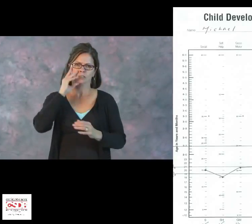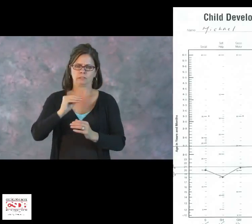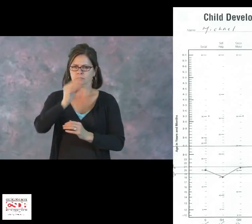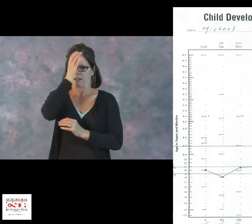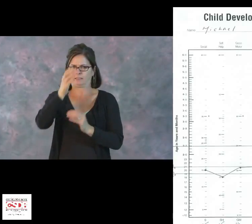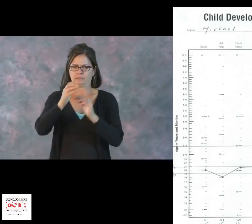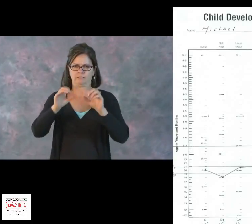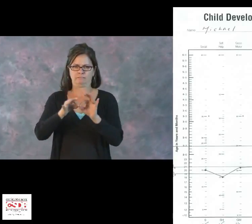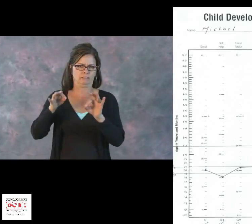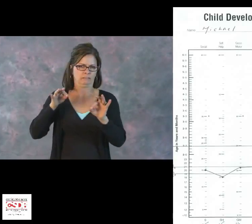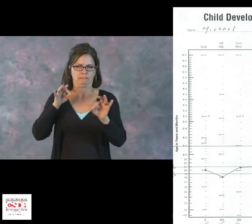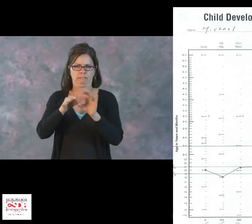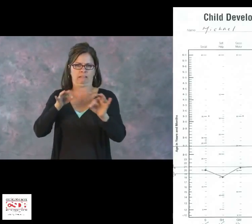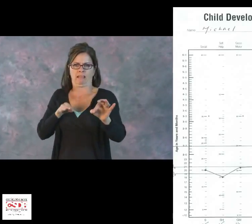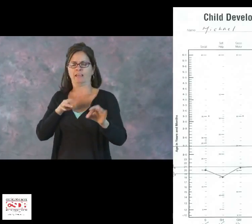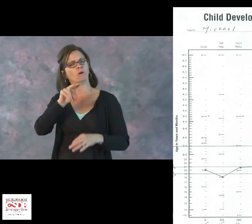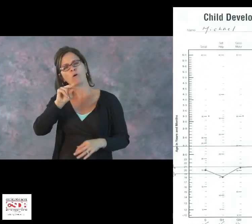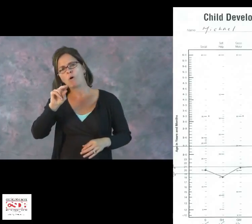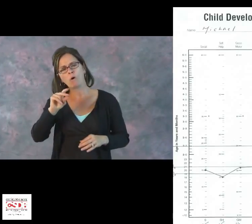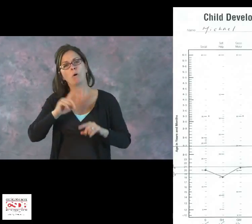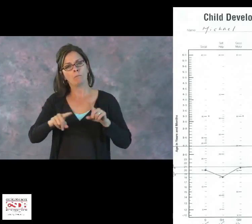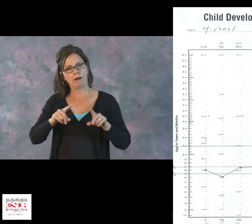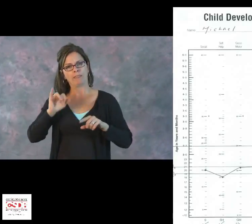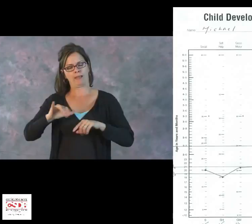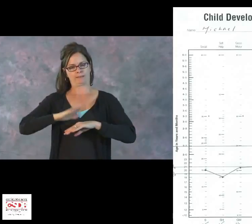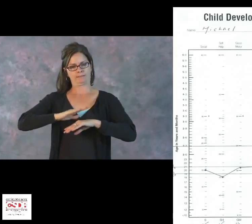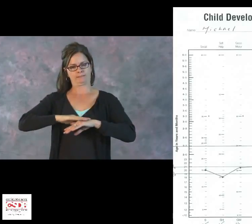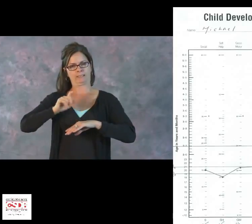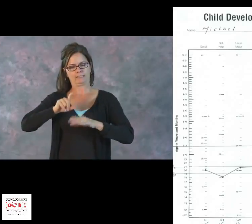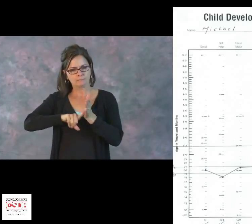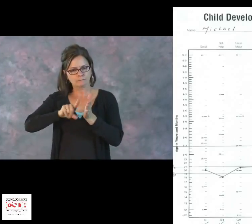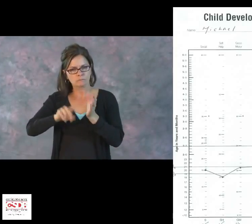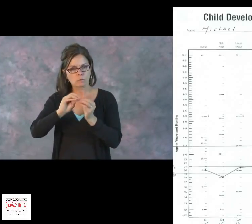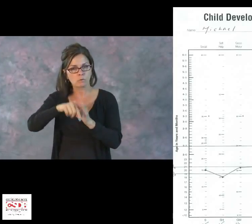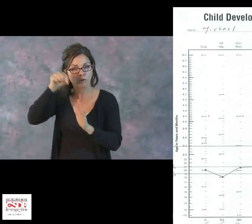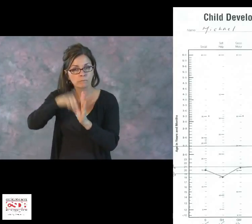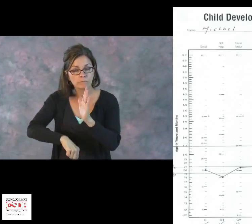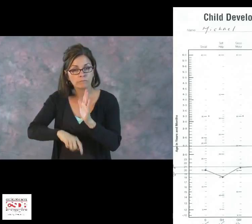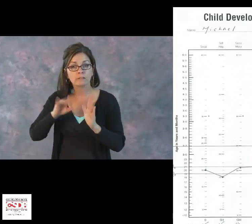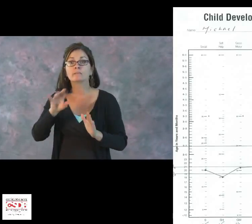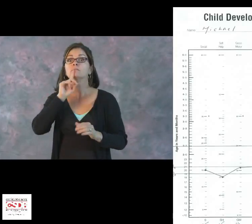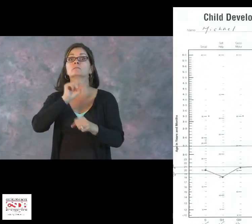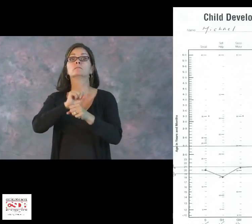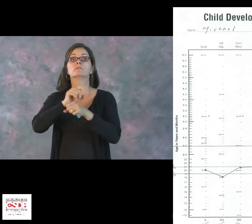but I definitely would want to look into it further. If it turns out that actually is the case,